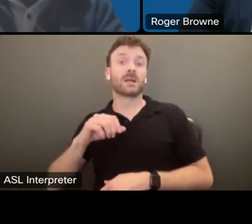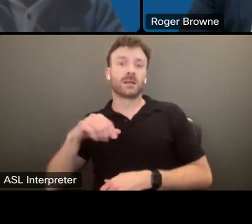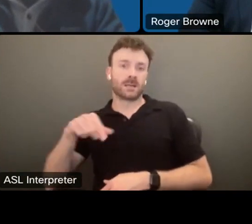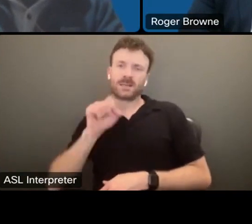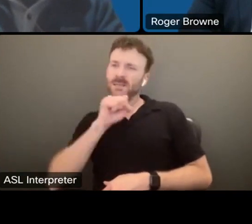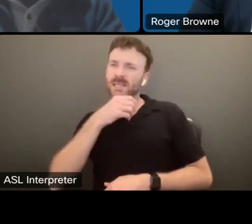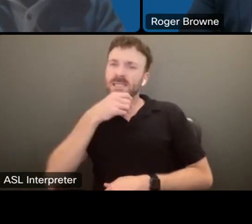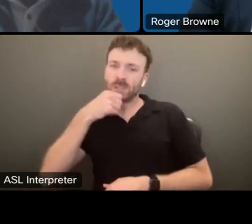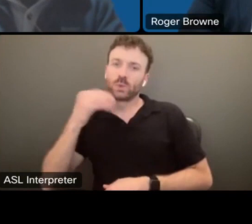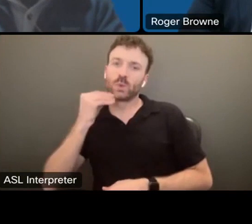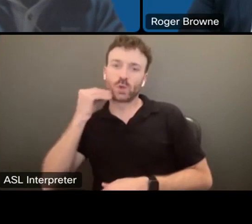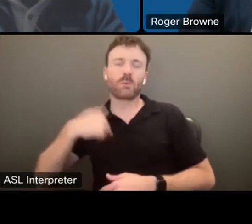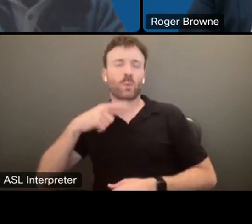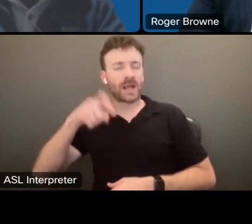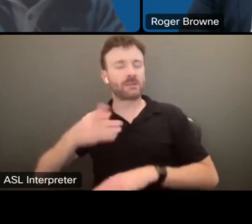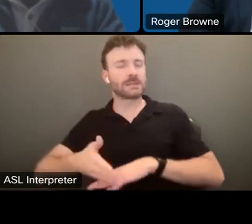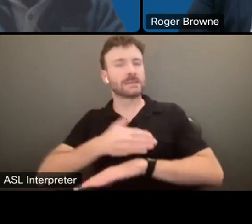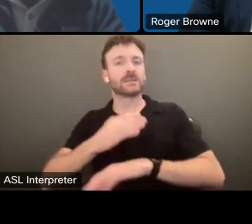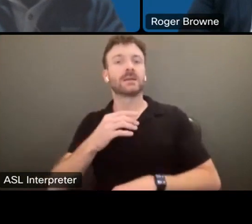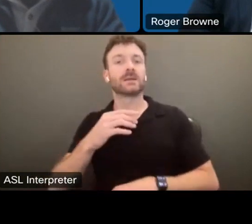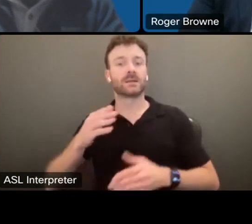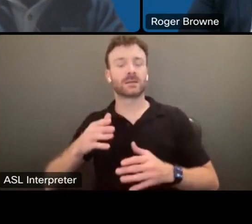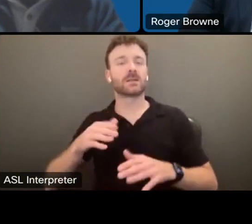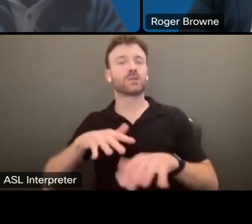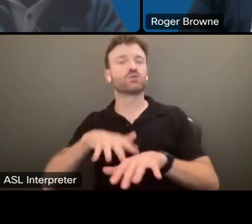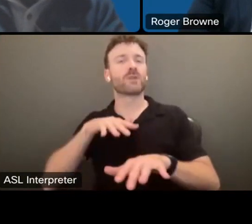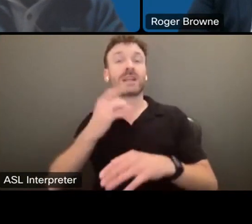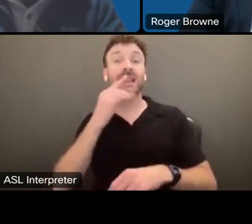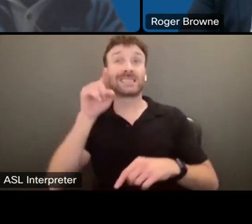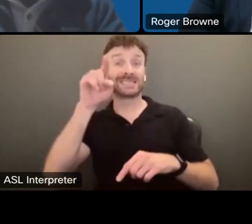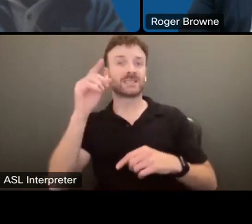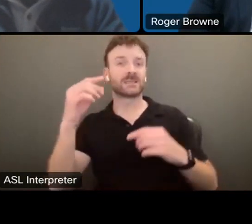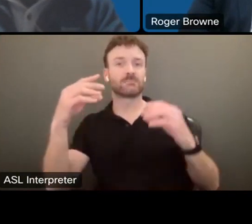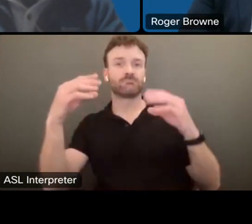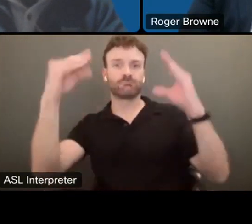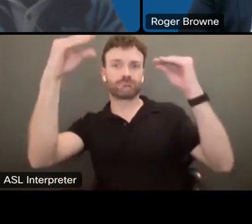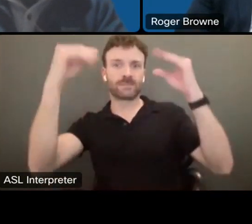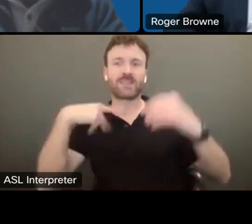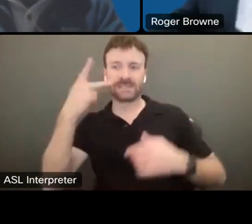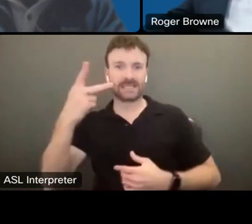We need to improve the traffic light since I have seen some accidents that took place.